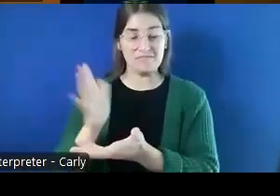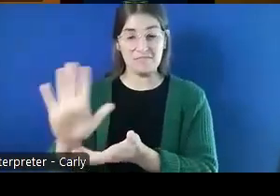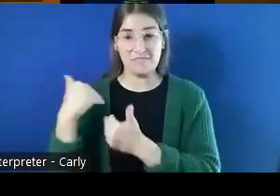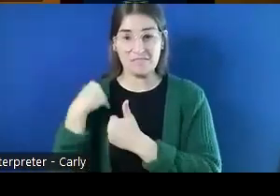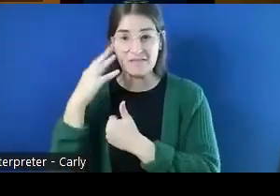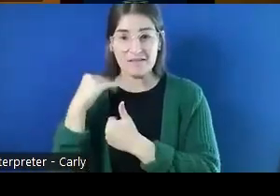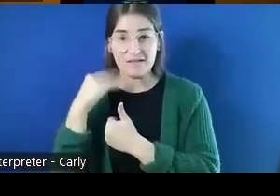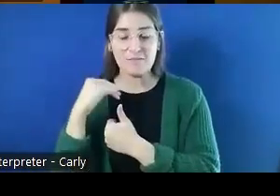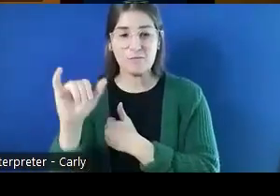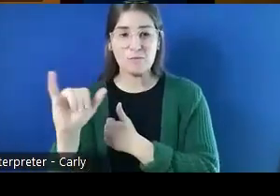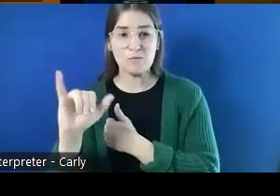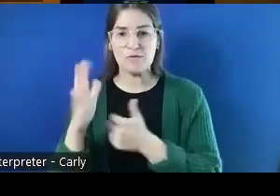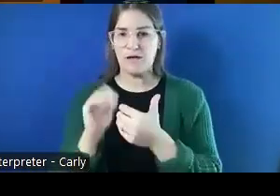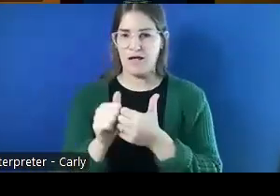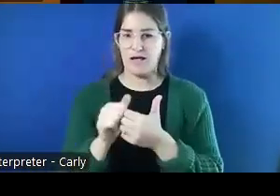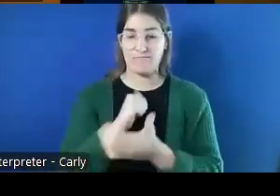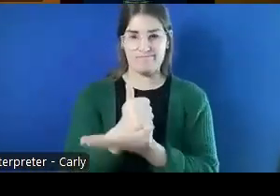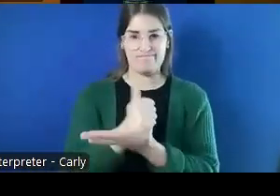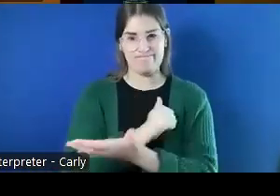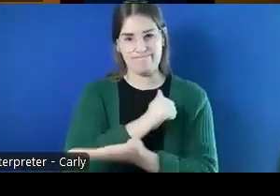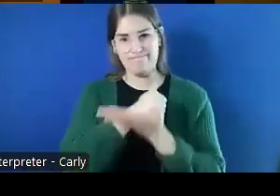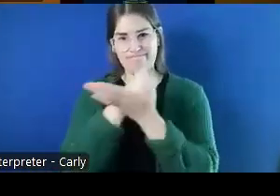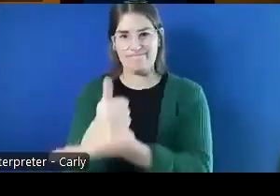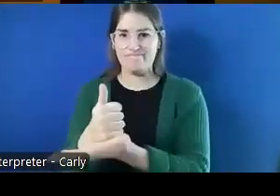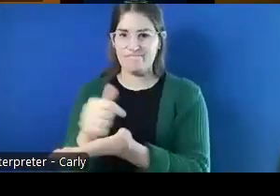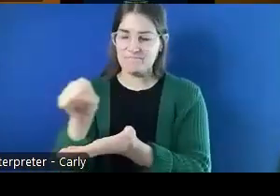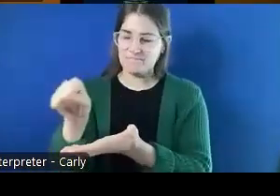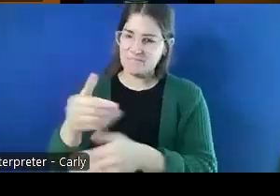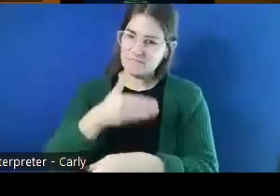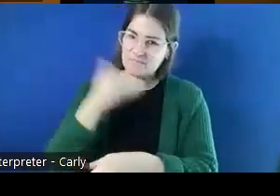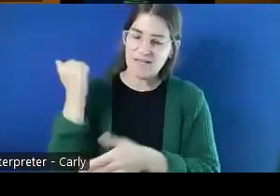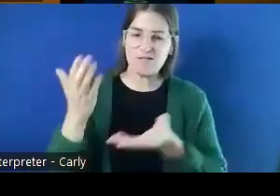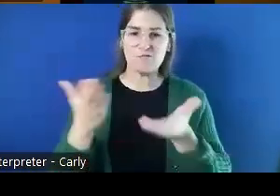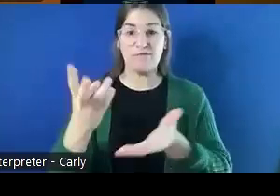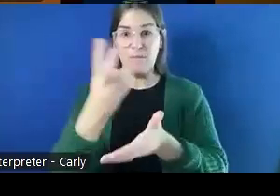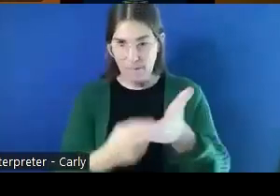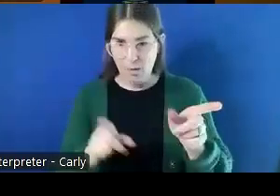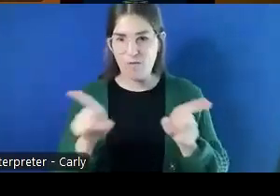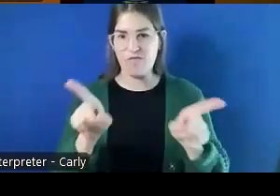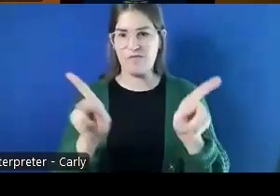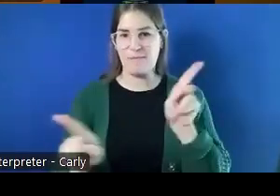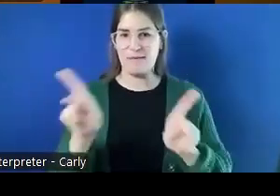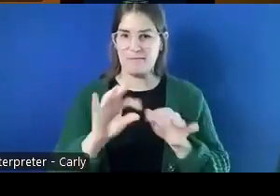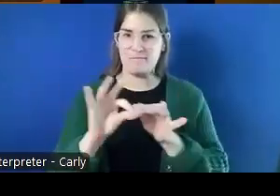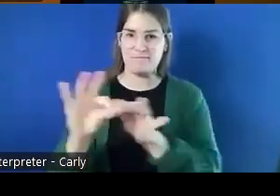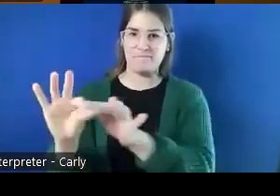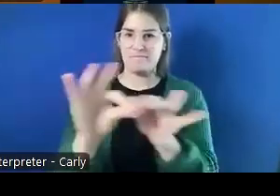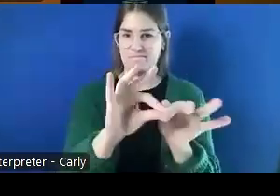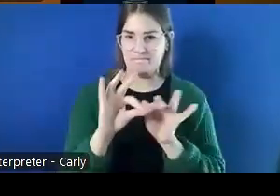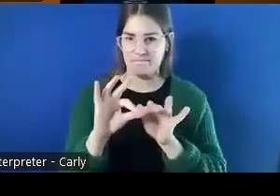think about how we're adapting these interventions um to better serve the diad so shifting from this